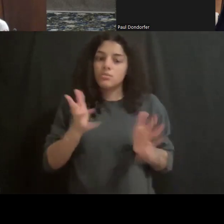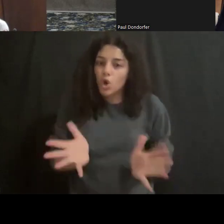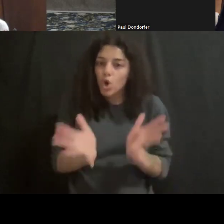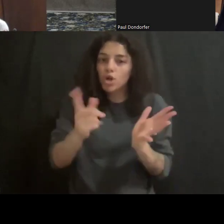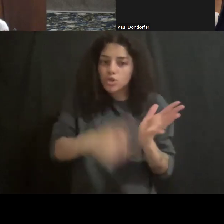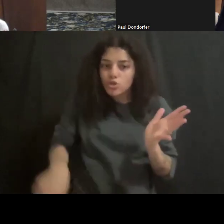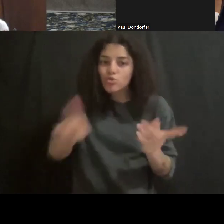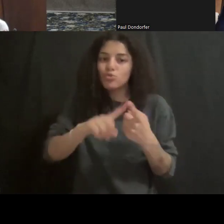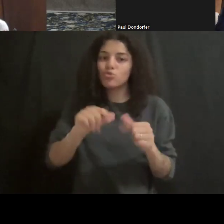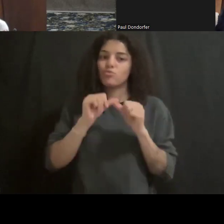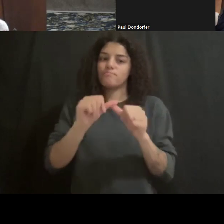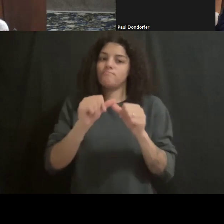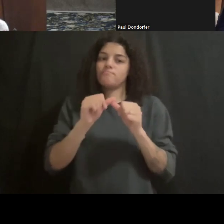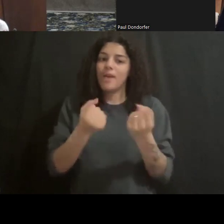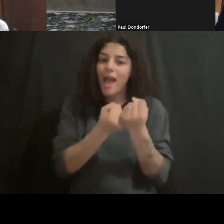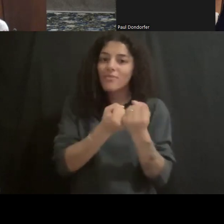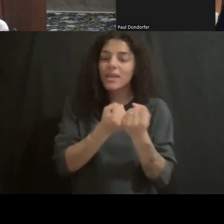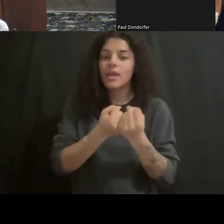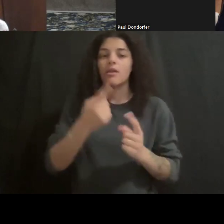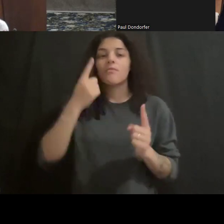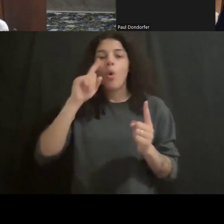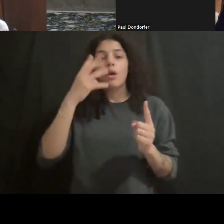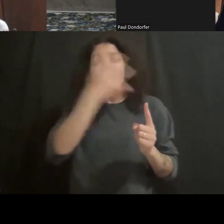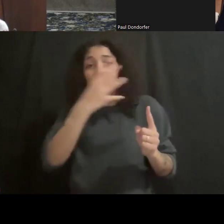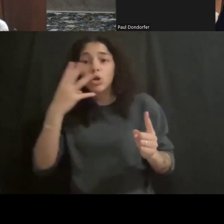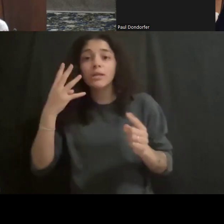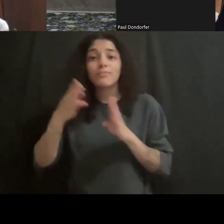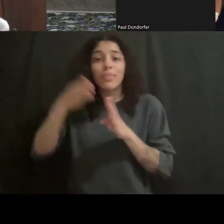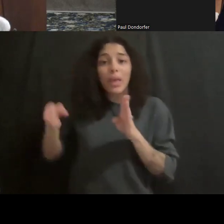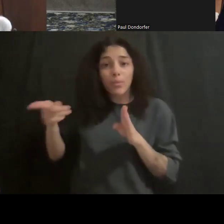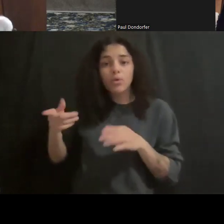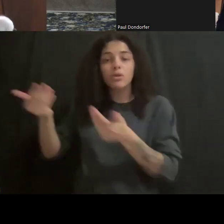place for our immigrant neighbors to welcome them to shield them and to ensure that they are